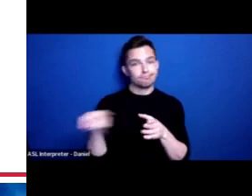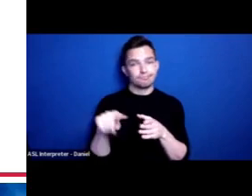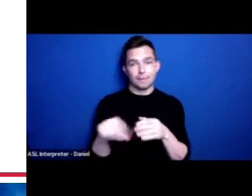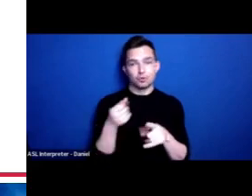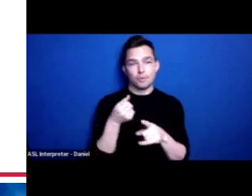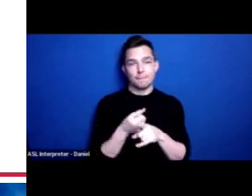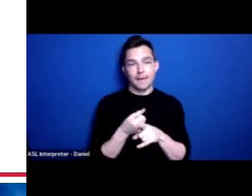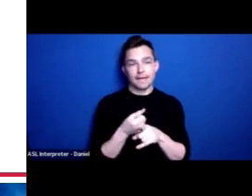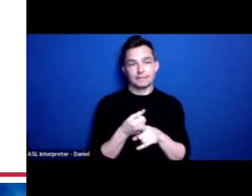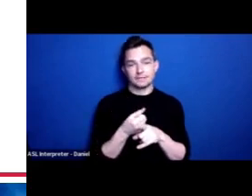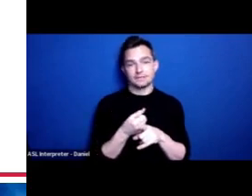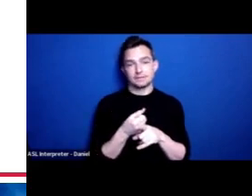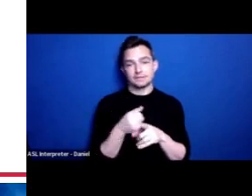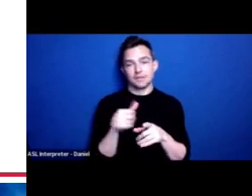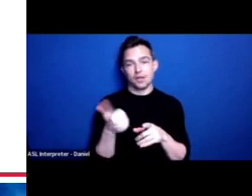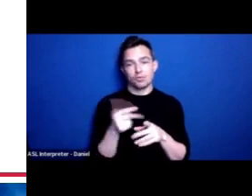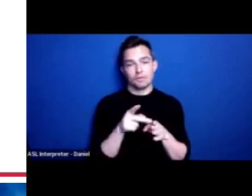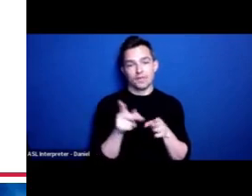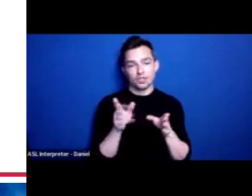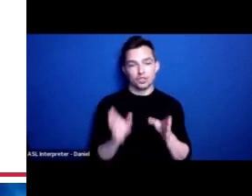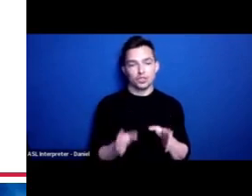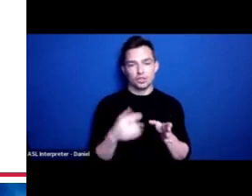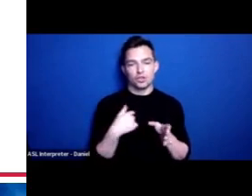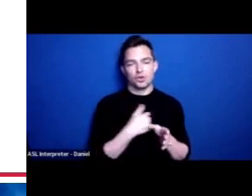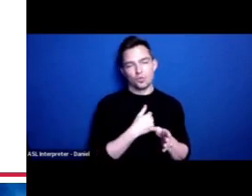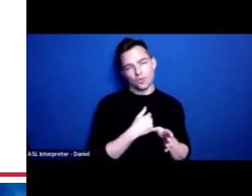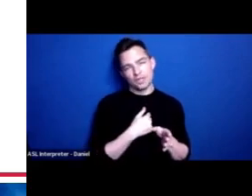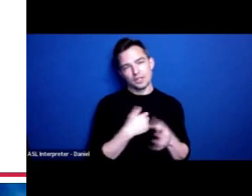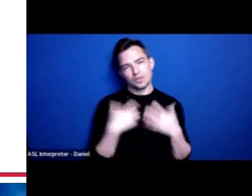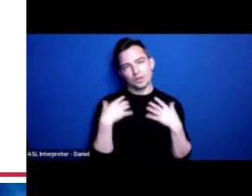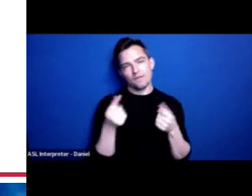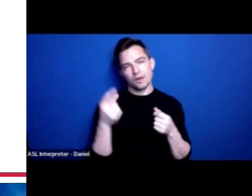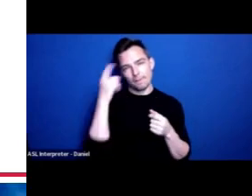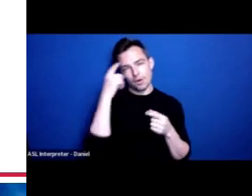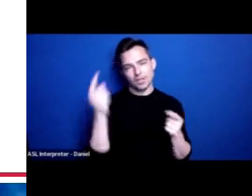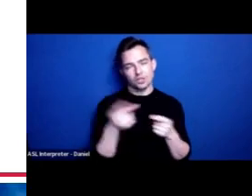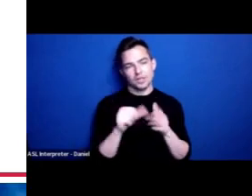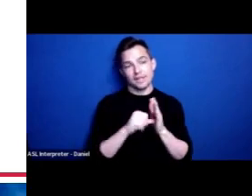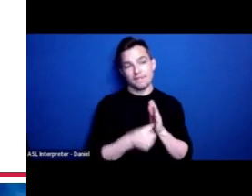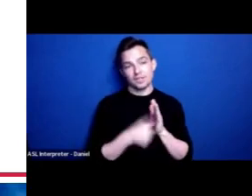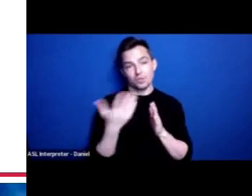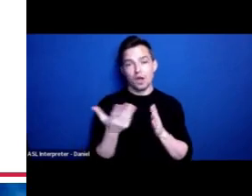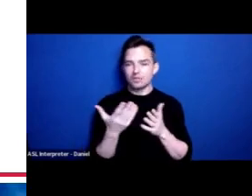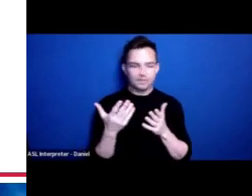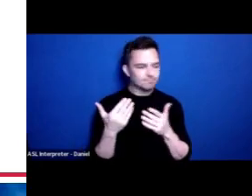professionals. We deal with recovering from injury, the emphasis is, is let's get those activities of daily living back.